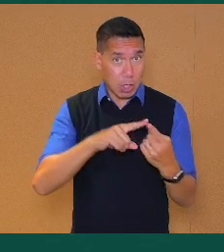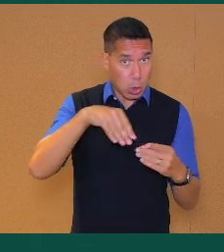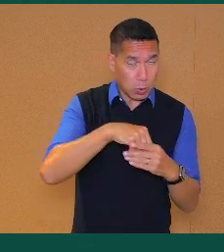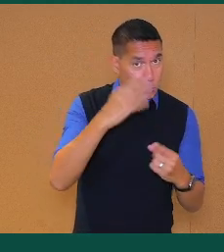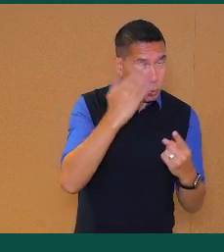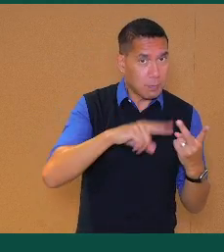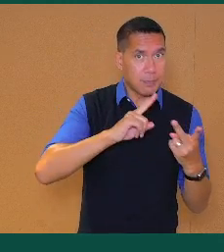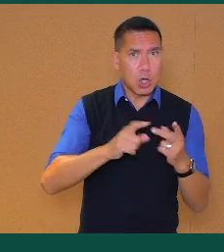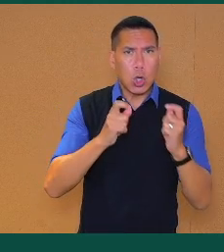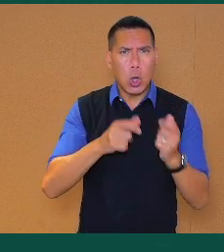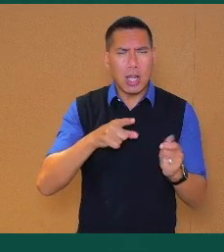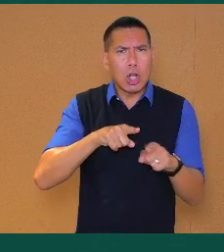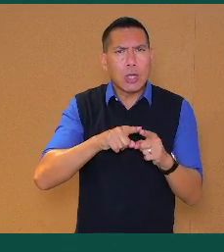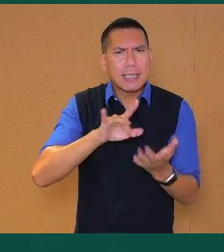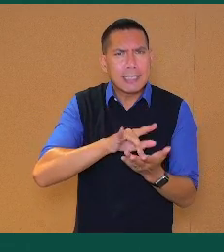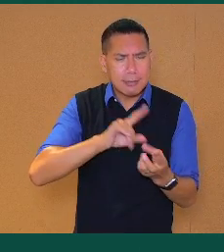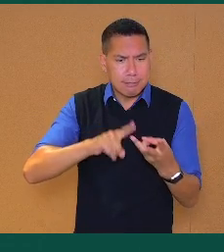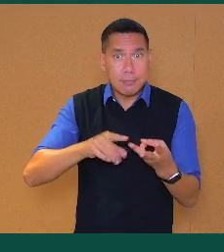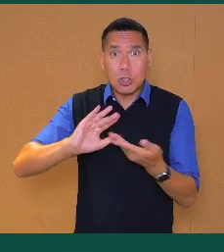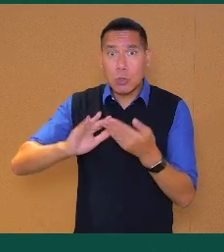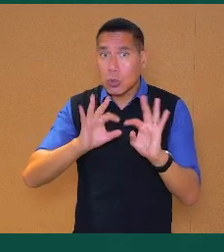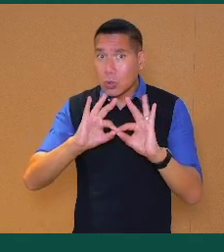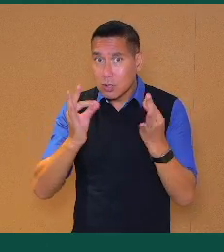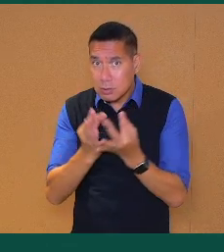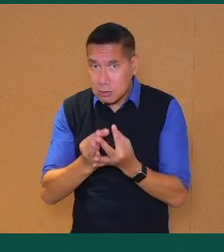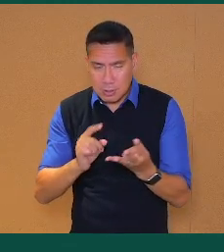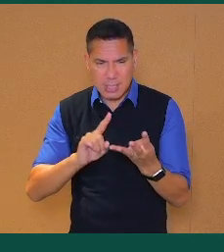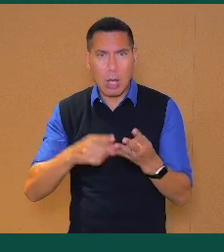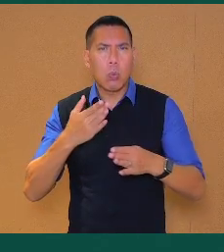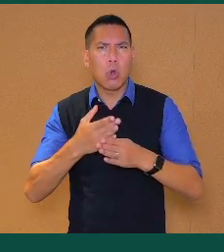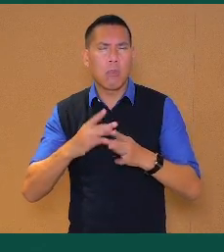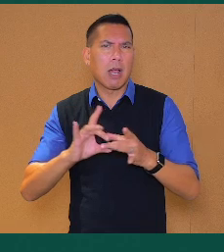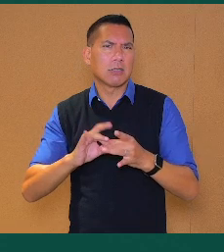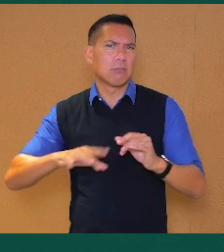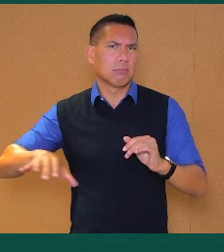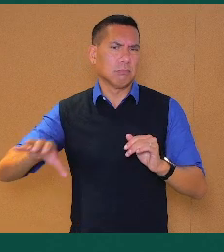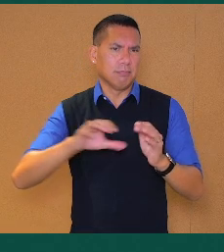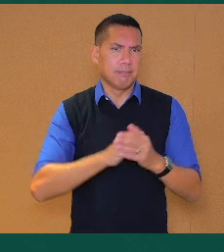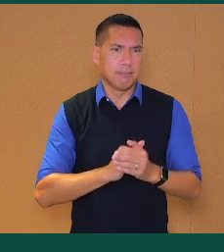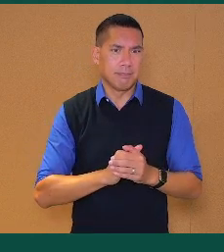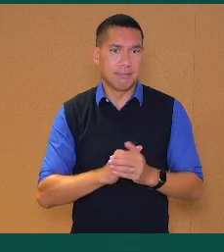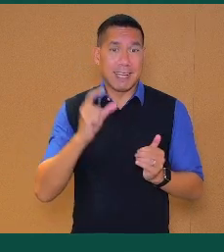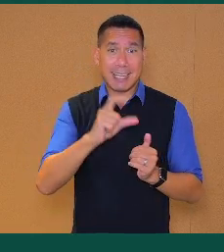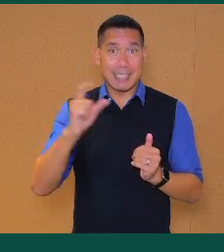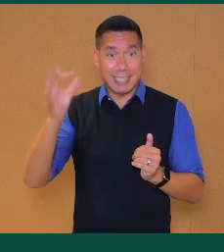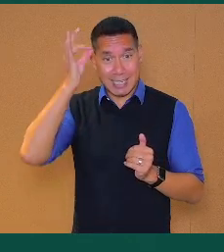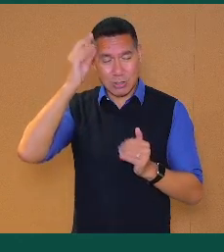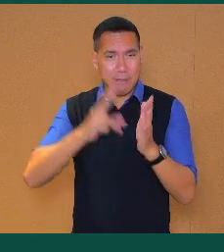Achievement Program. The Achievement Program works with Victorian early childhood services, schools and